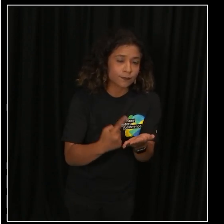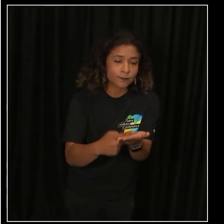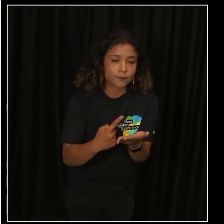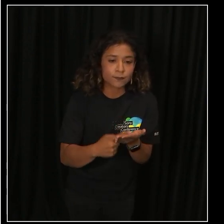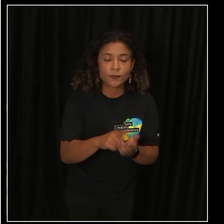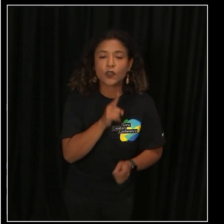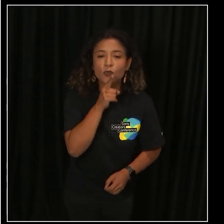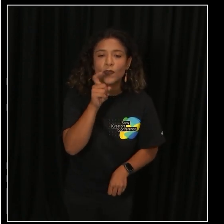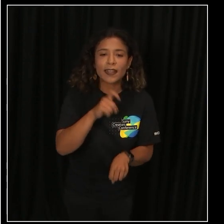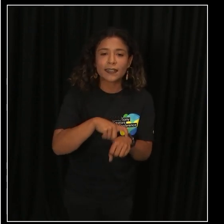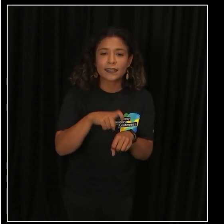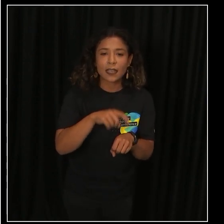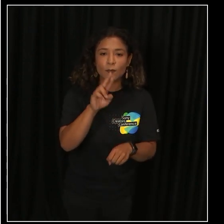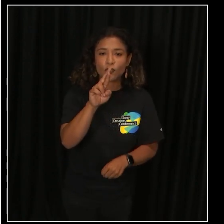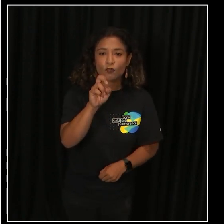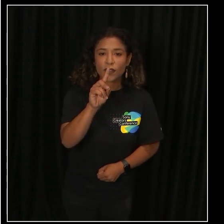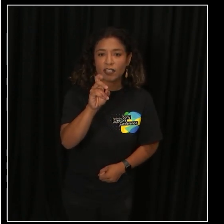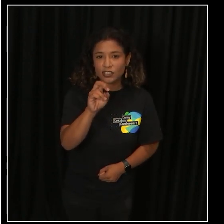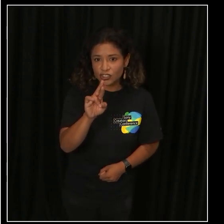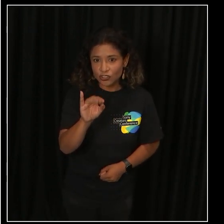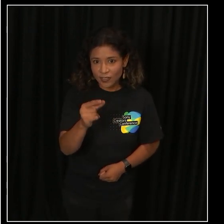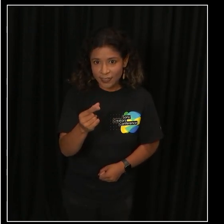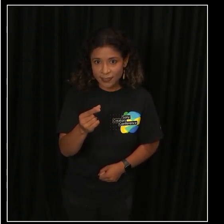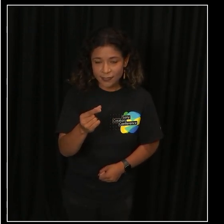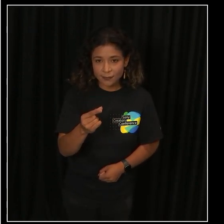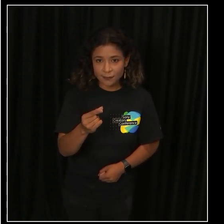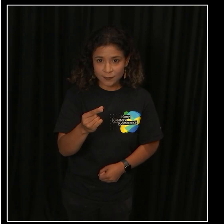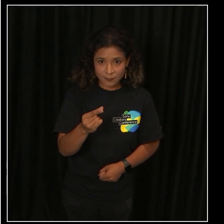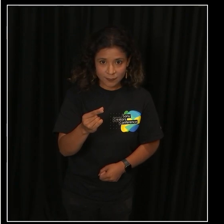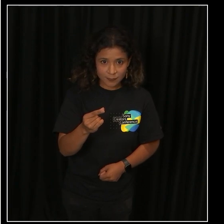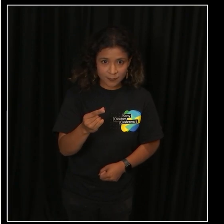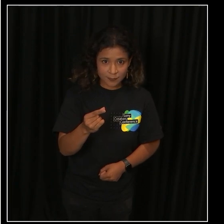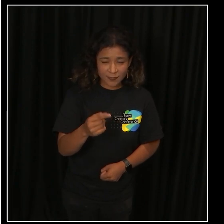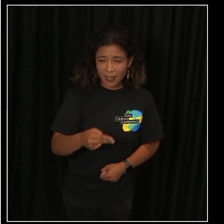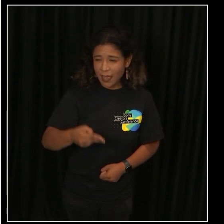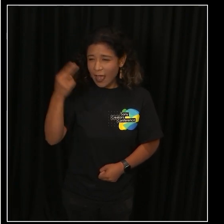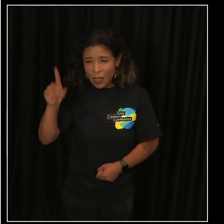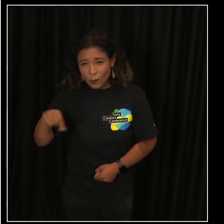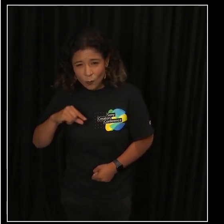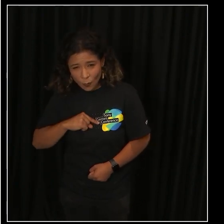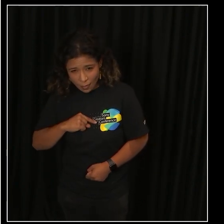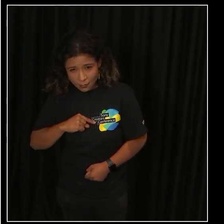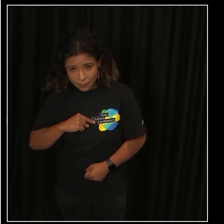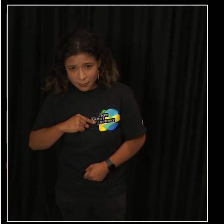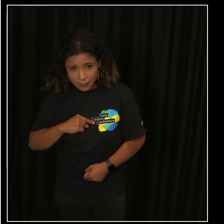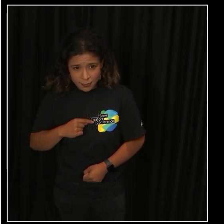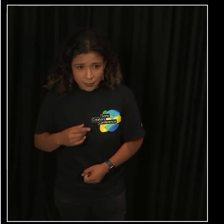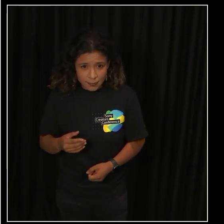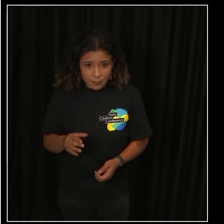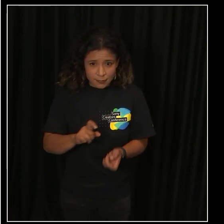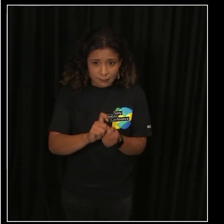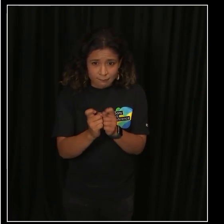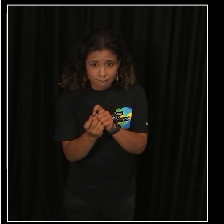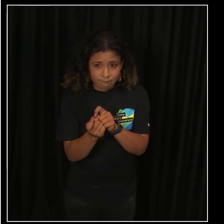We convert the real, high quality off-line rendering into Look-up Tables for real-time rendering